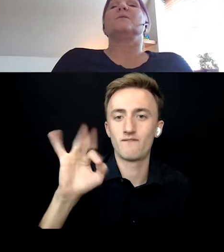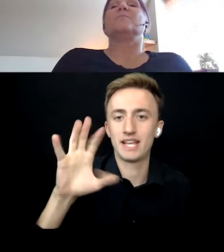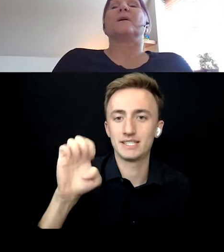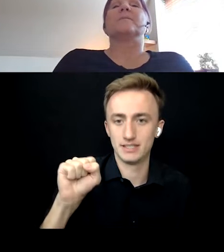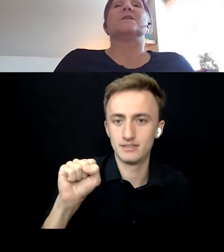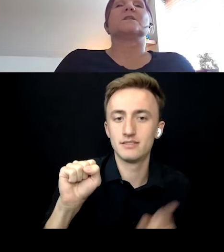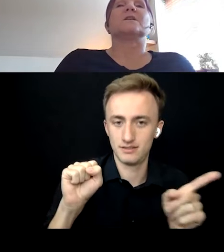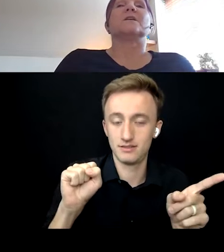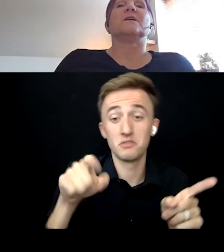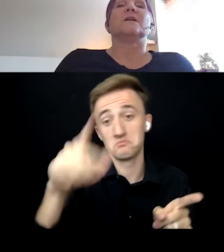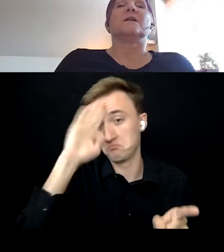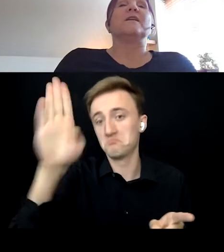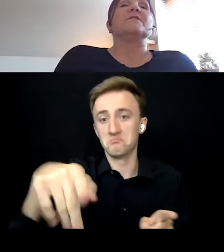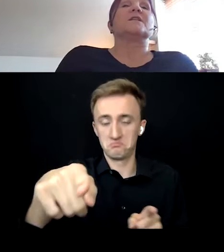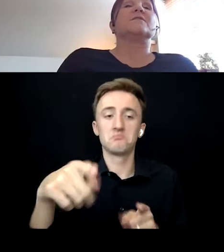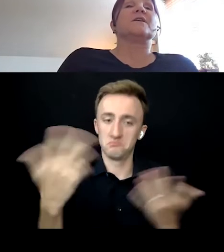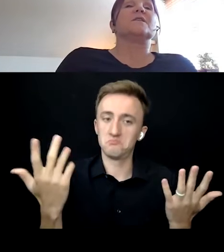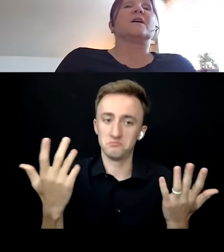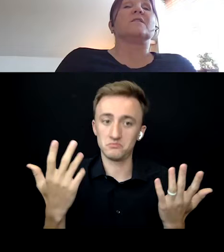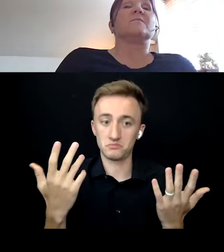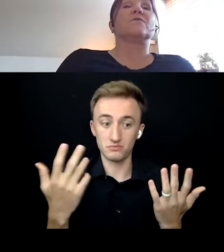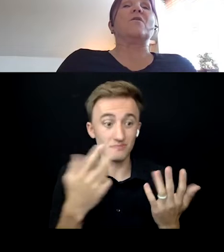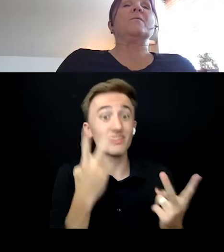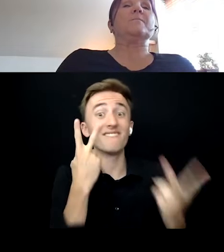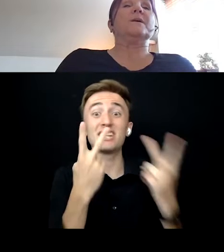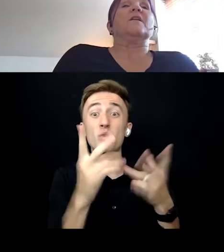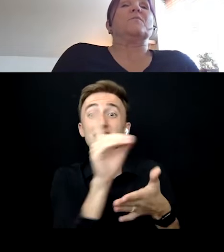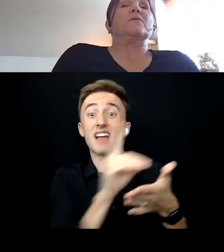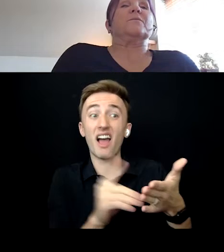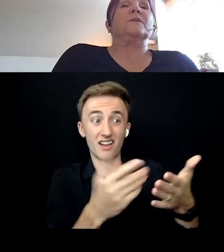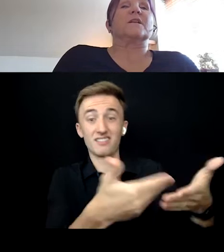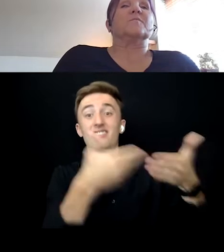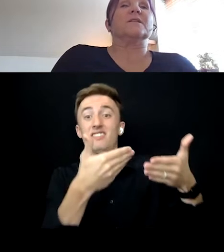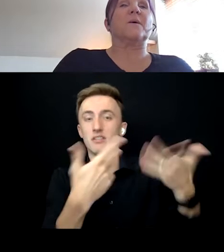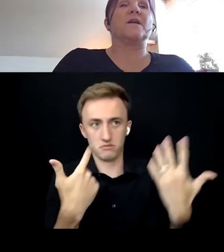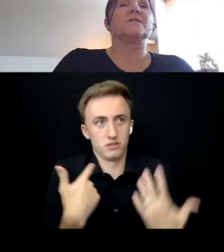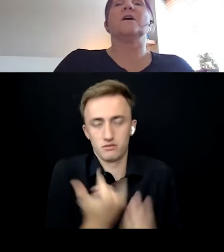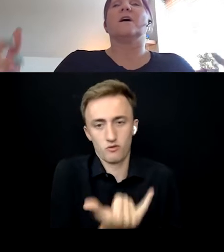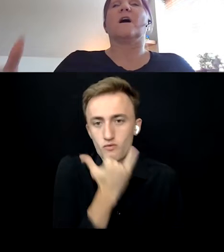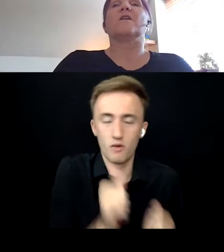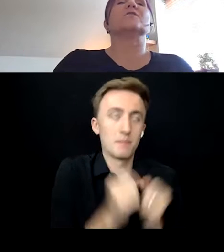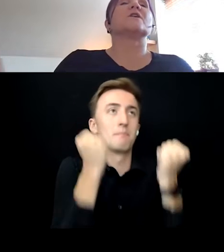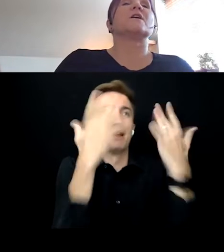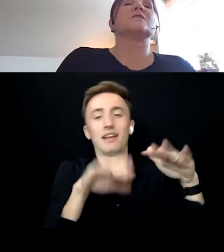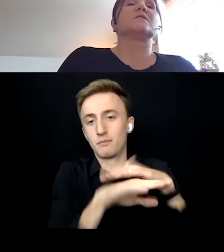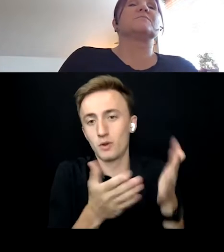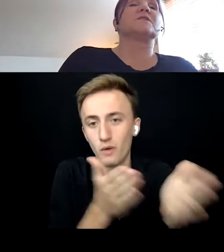we pretty much get visual interface design wrong in a number of accessibility ways. Color contrast,